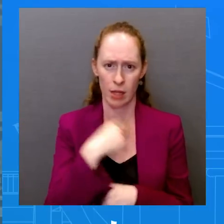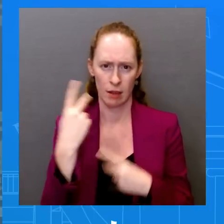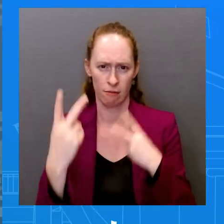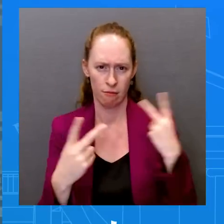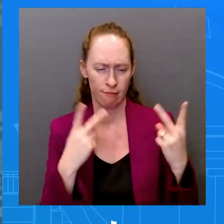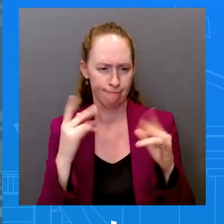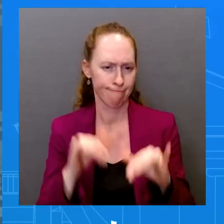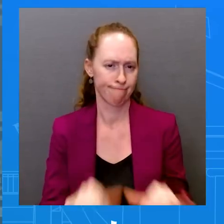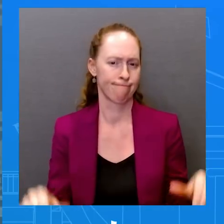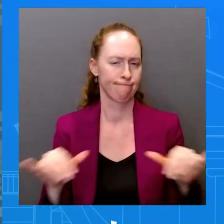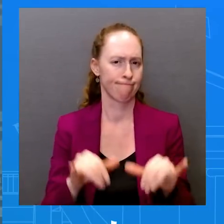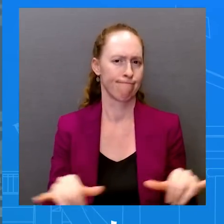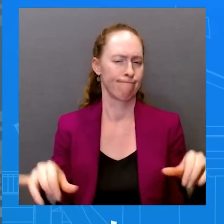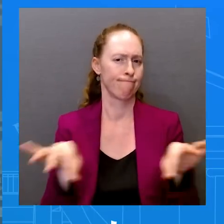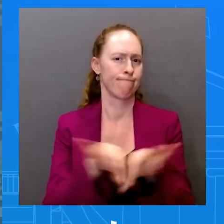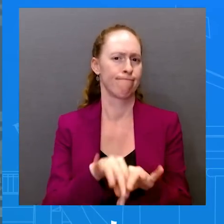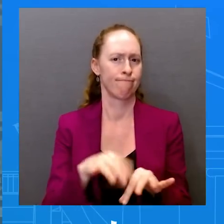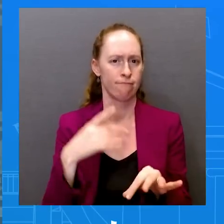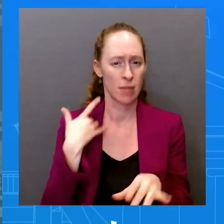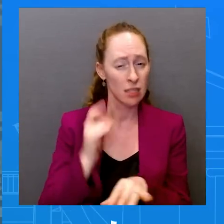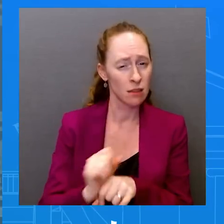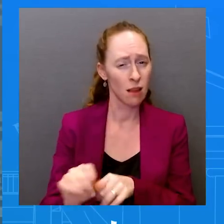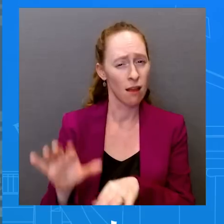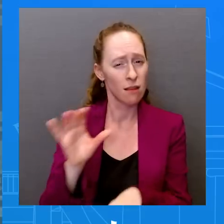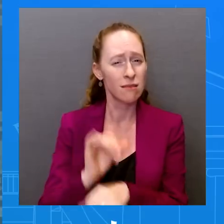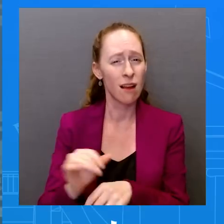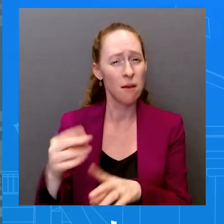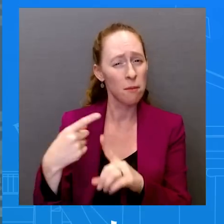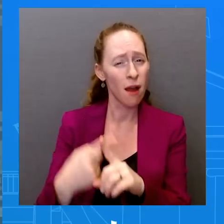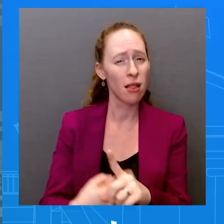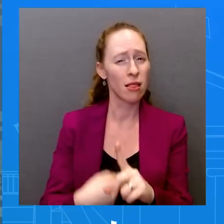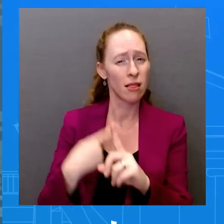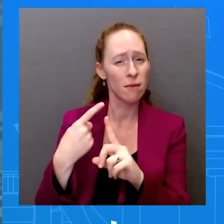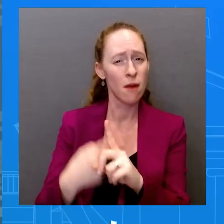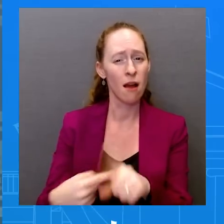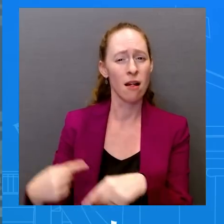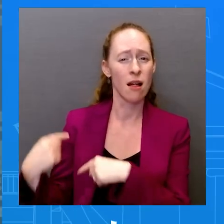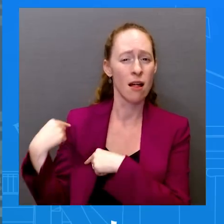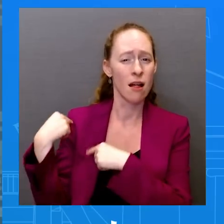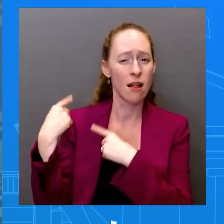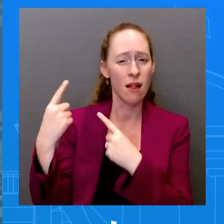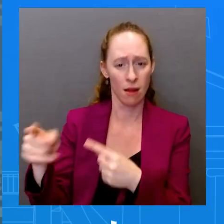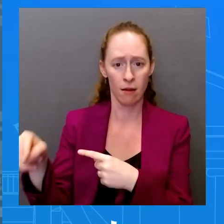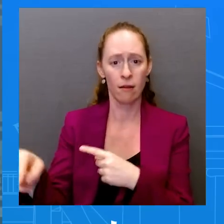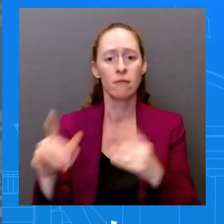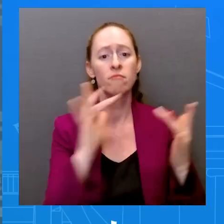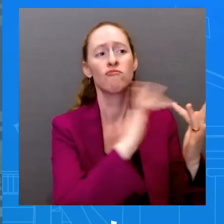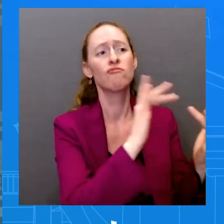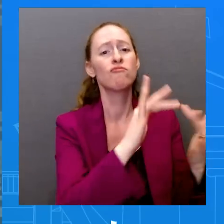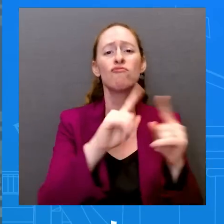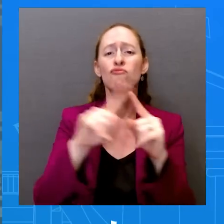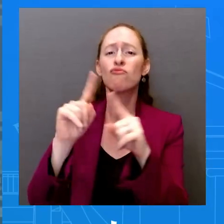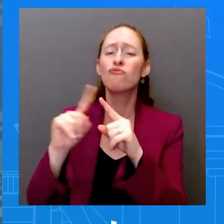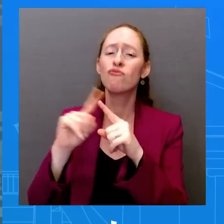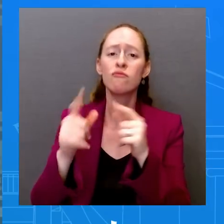with numerous stakeholders. They also consist with work that the administration has been doing and will continue to do.